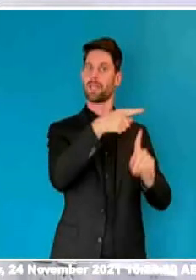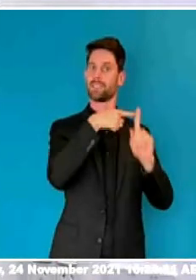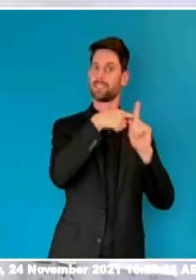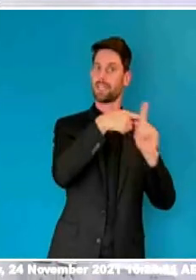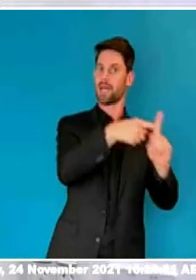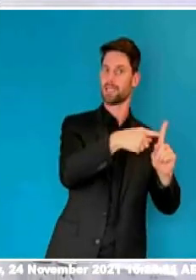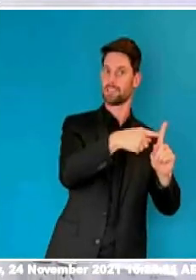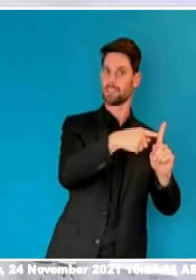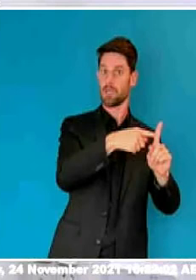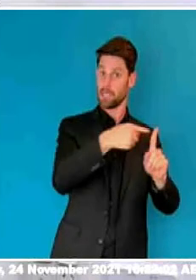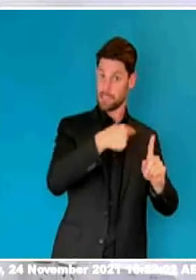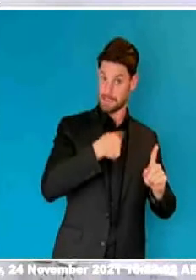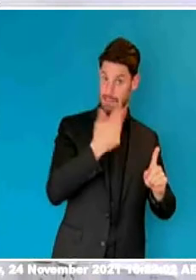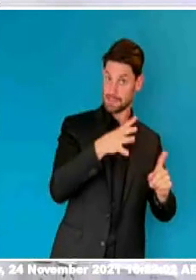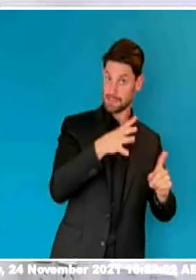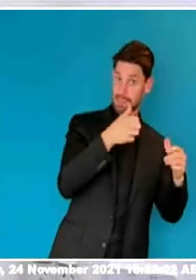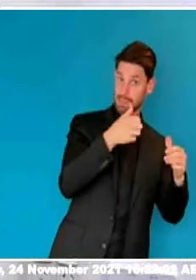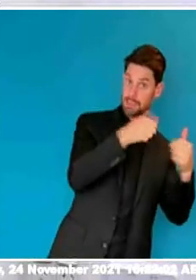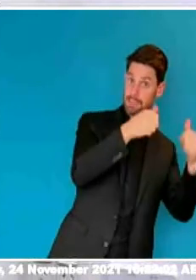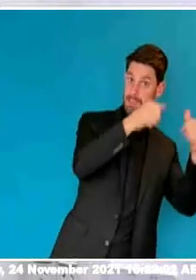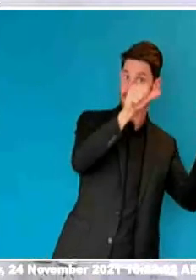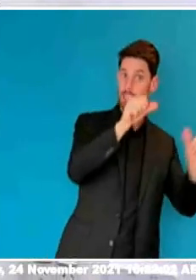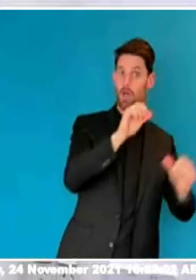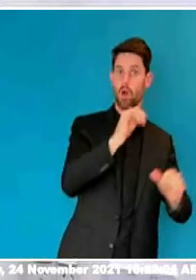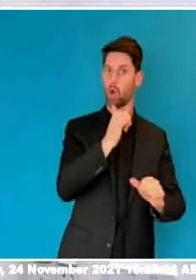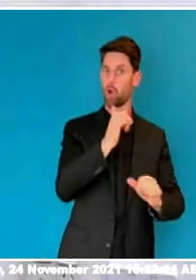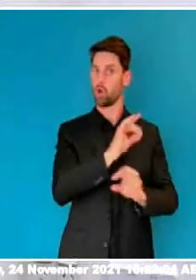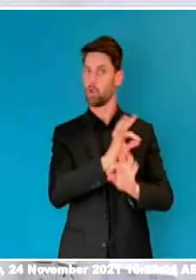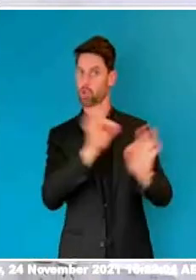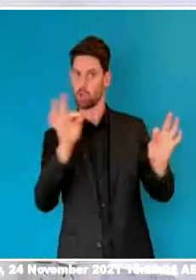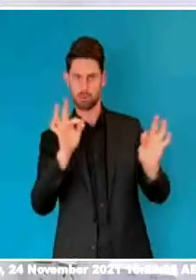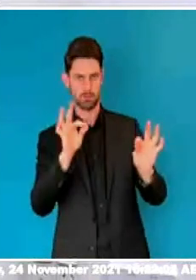succeeded or failed? And that's usually the purpose of a target.